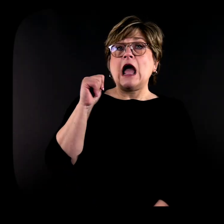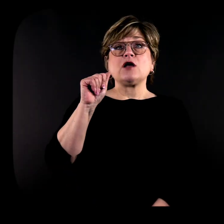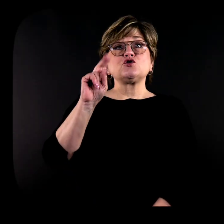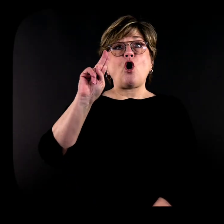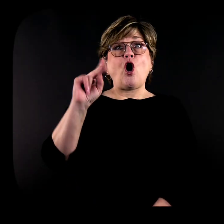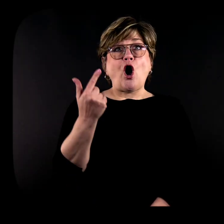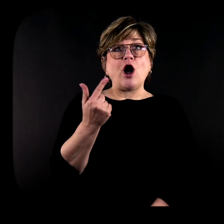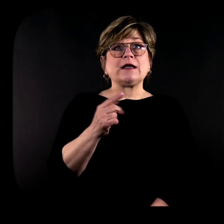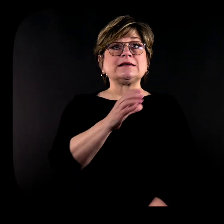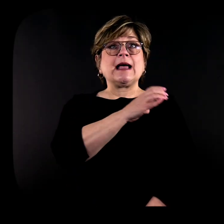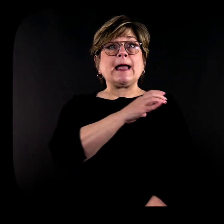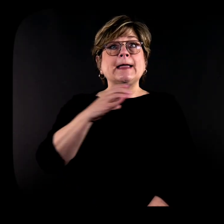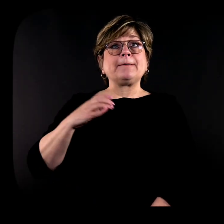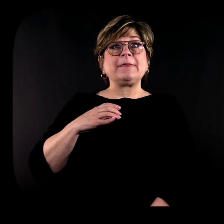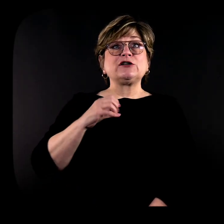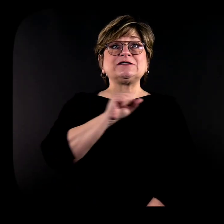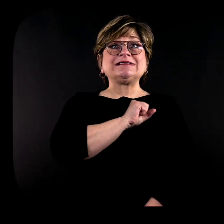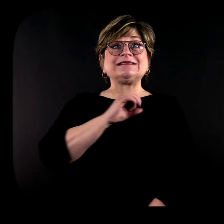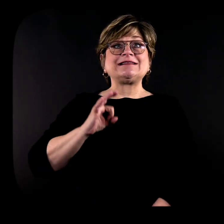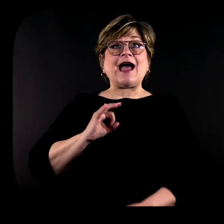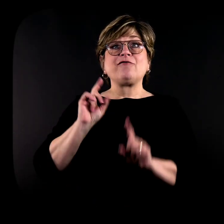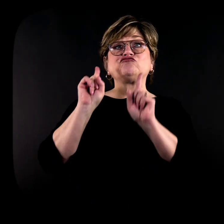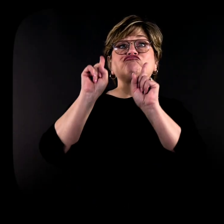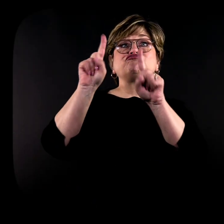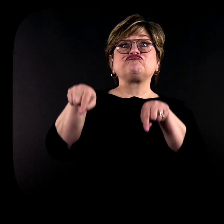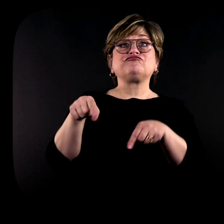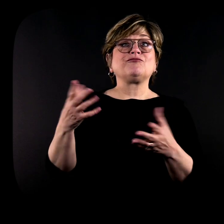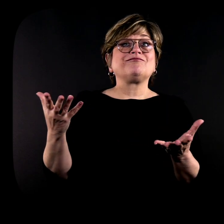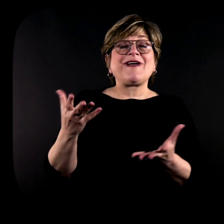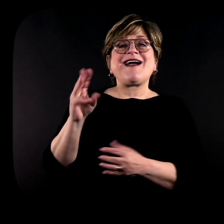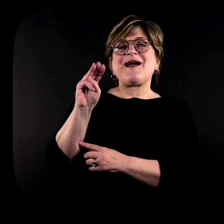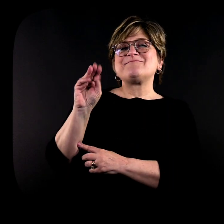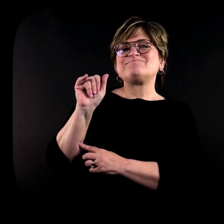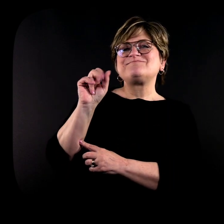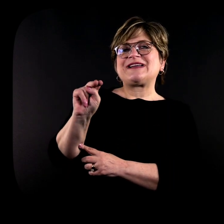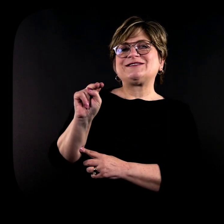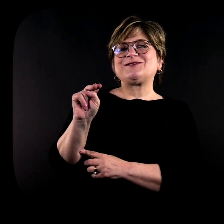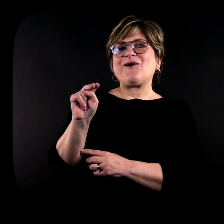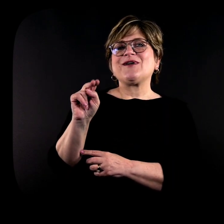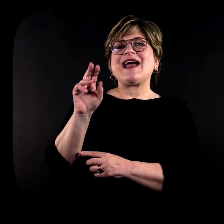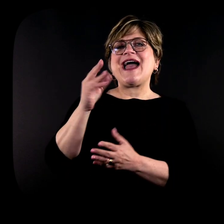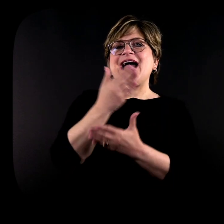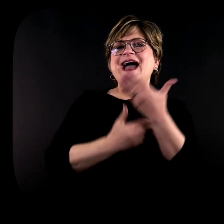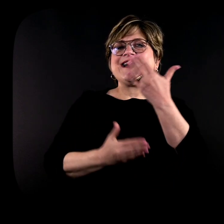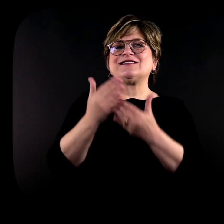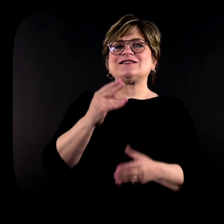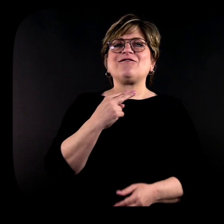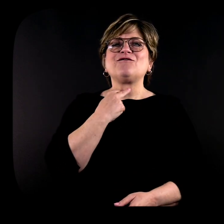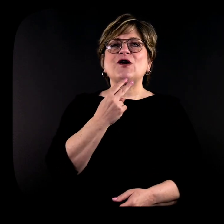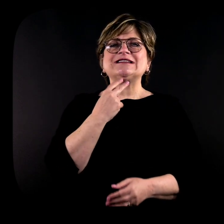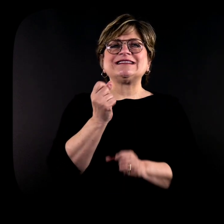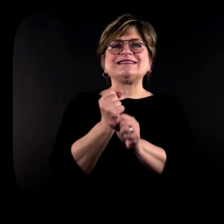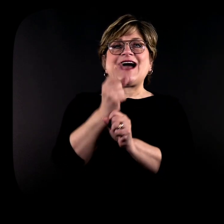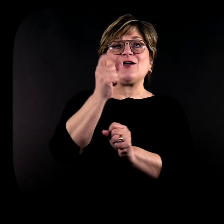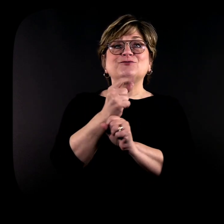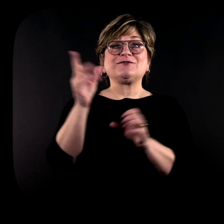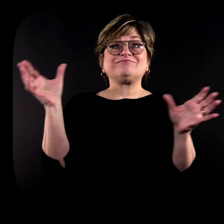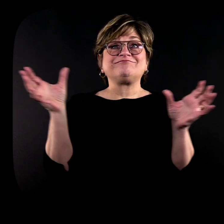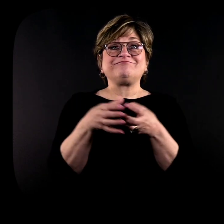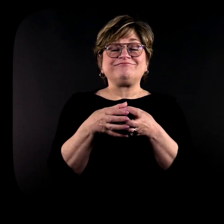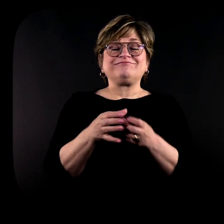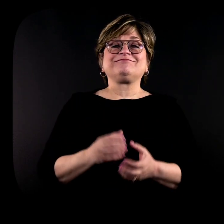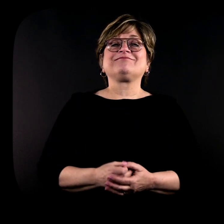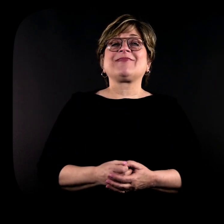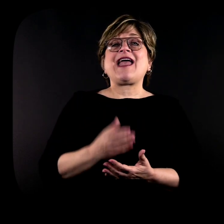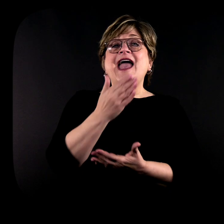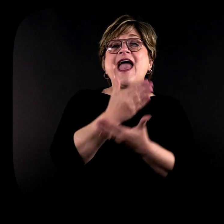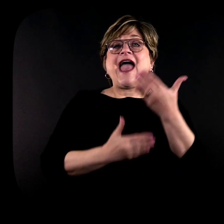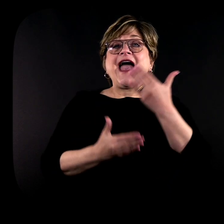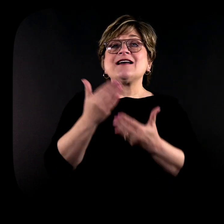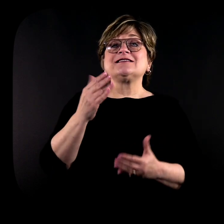Last August, Commission staff attended the Minnesota Hands & Voices annual gathering.